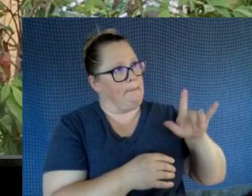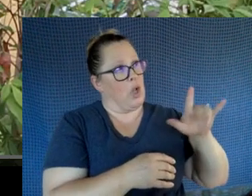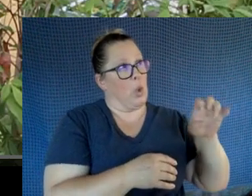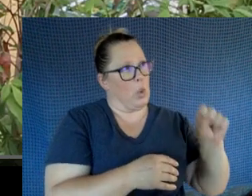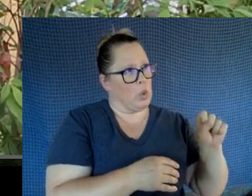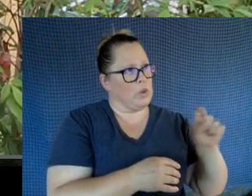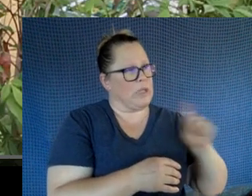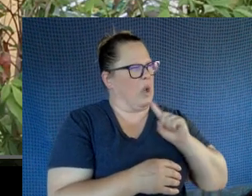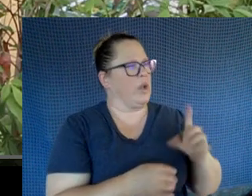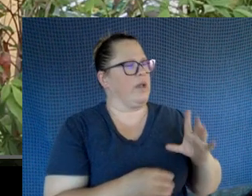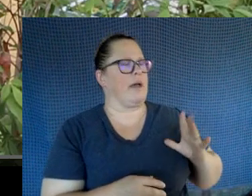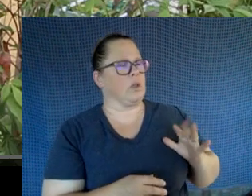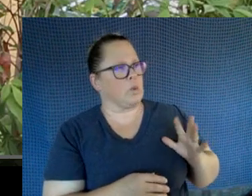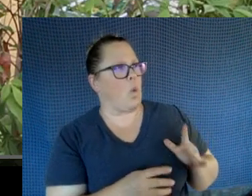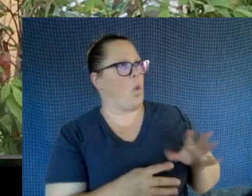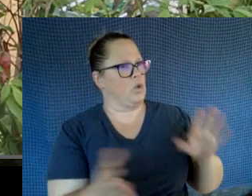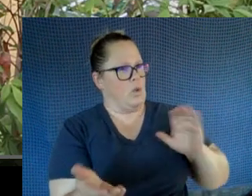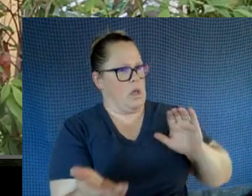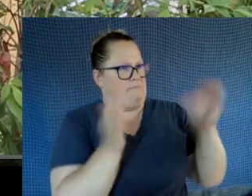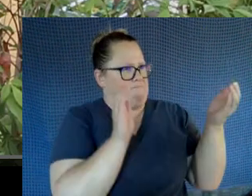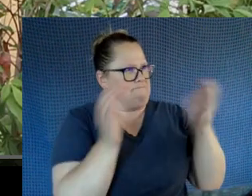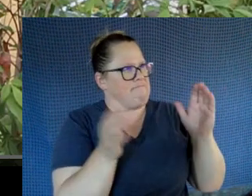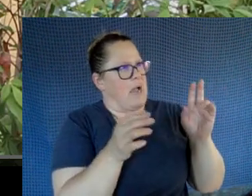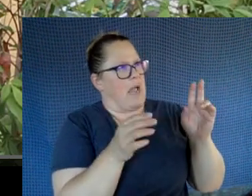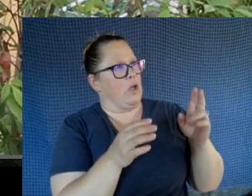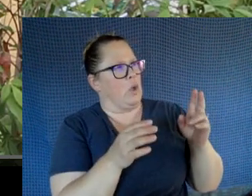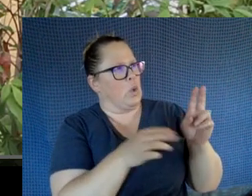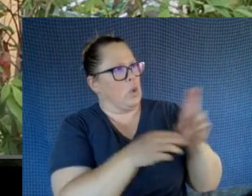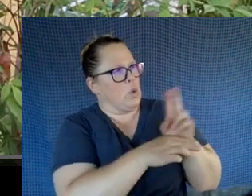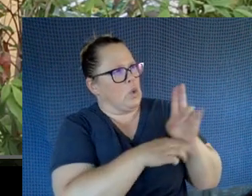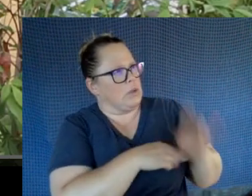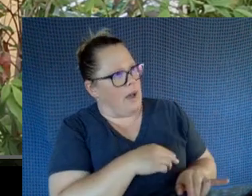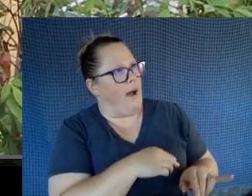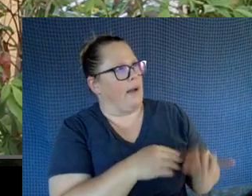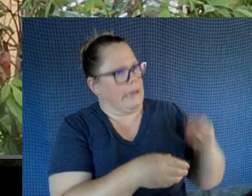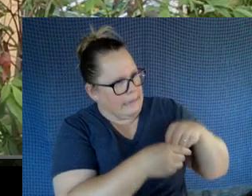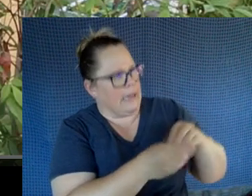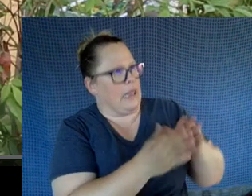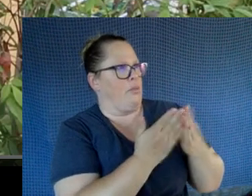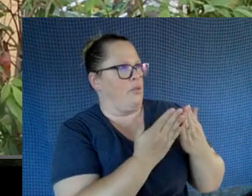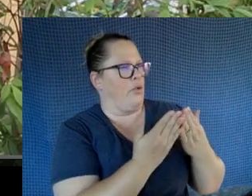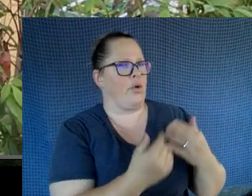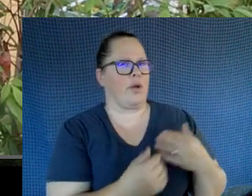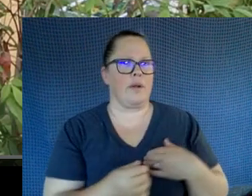book I just think it's beautiful. And he referenced a lot of trains exactly